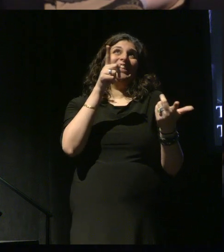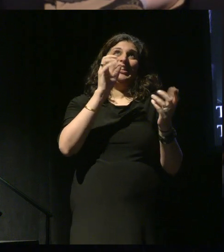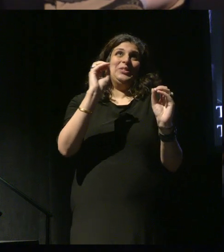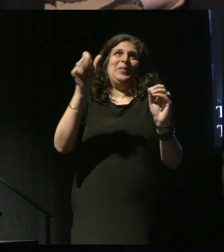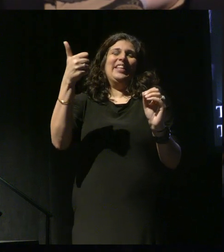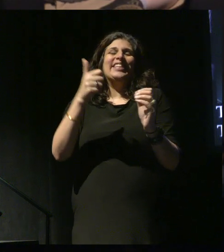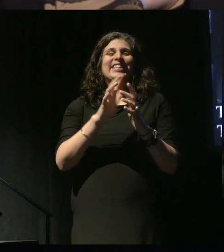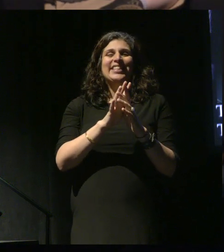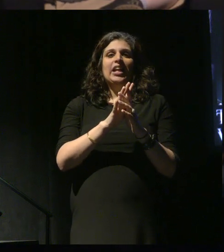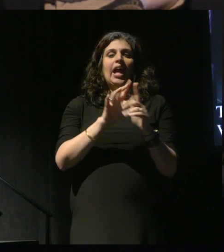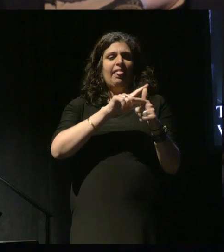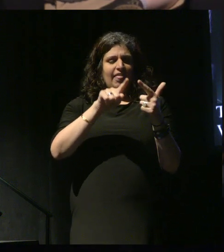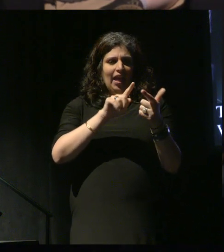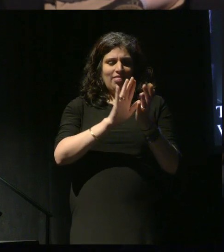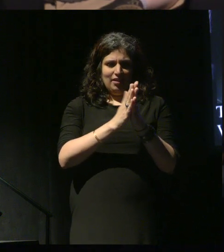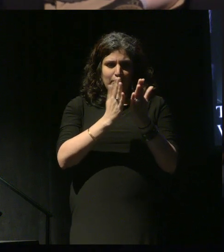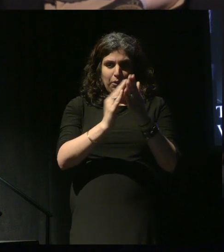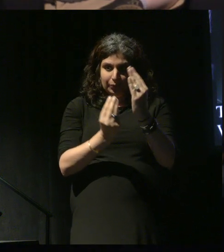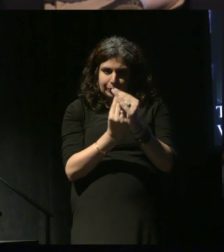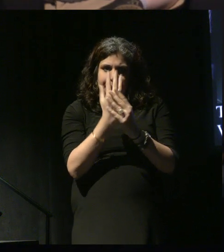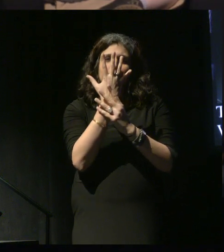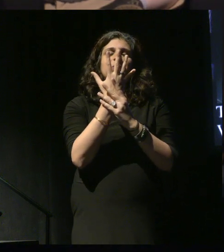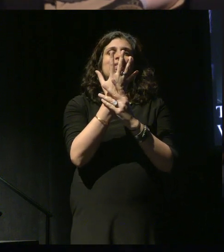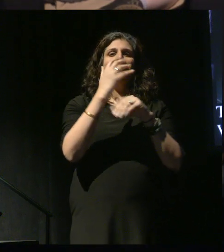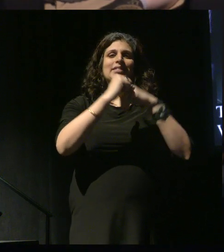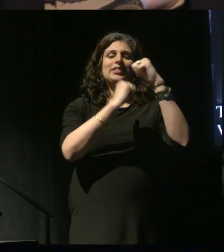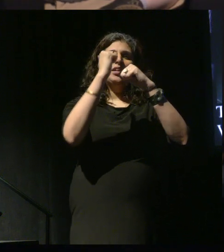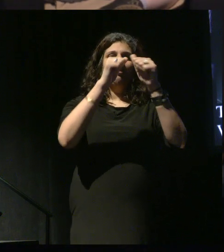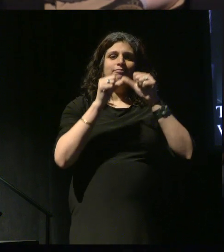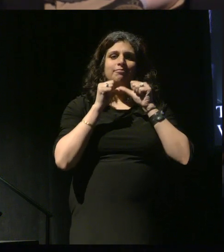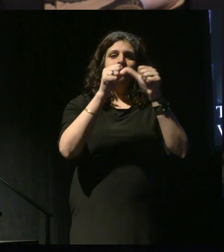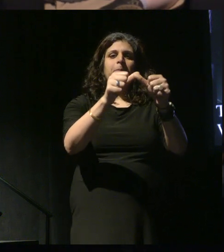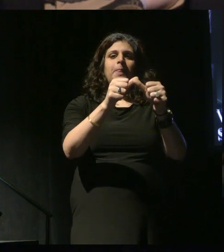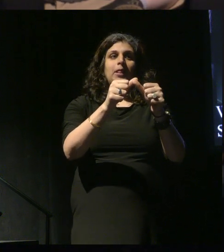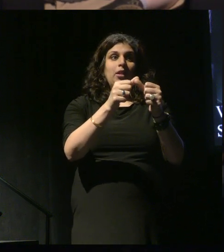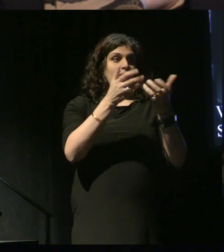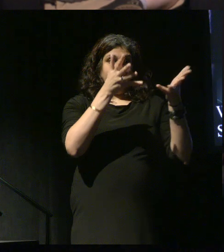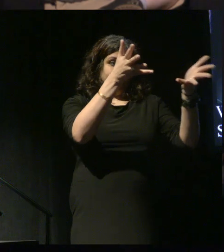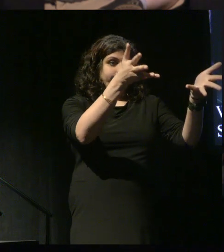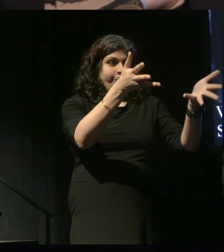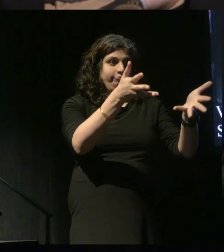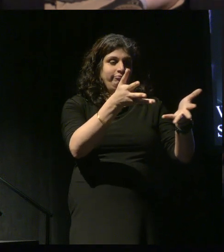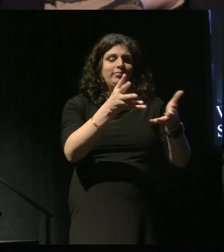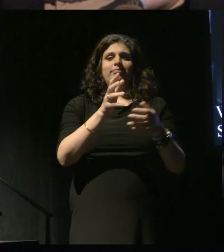And then the book emerged and the structure has remained what it was essentially from conception.